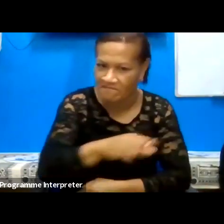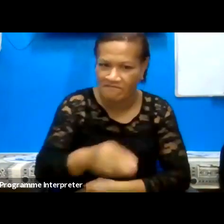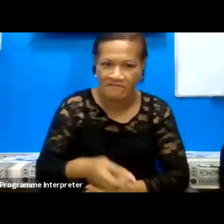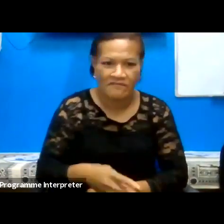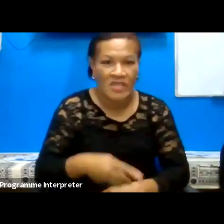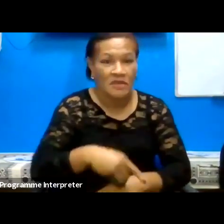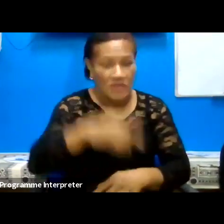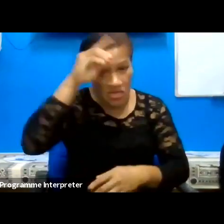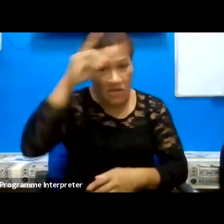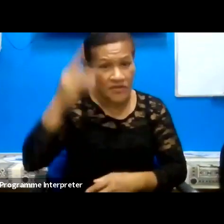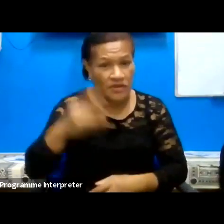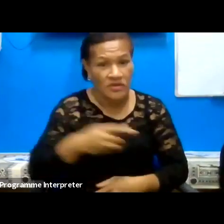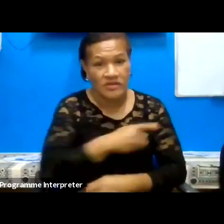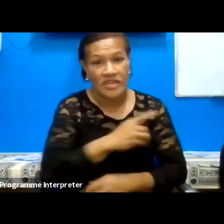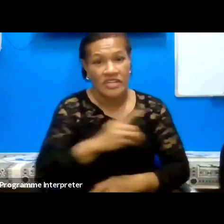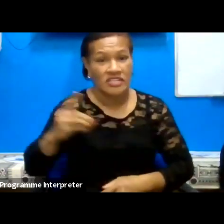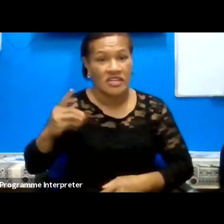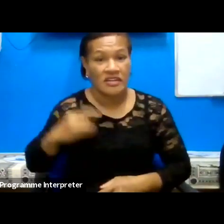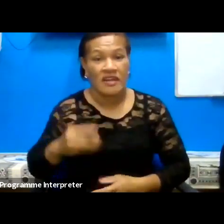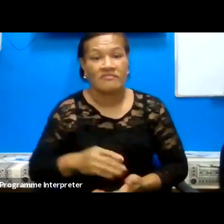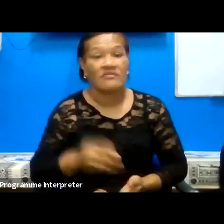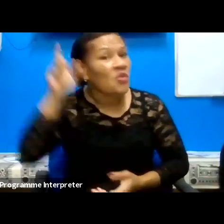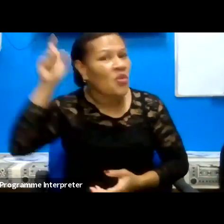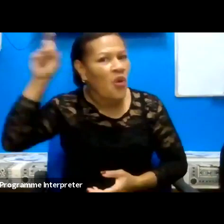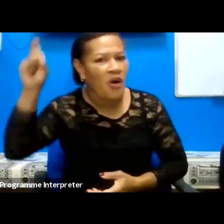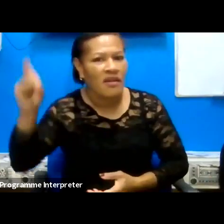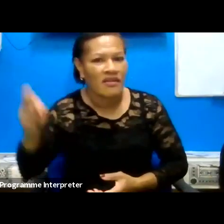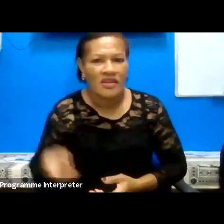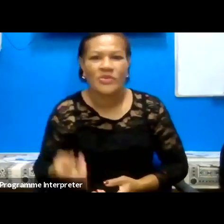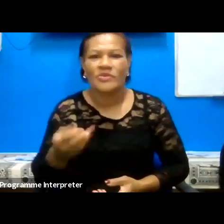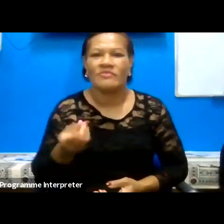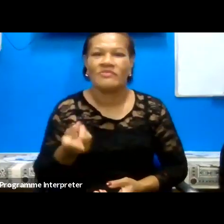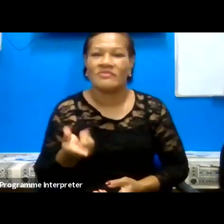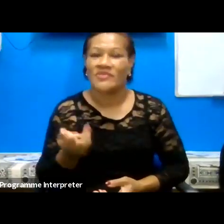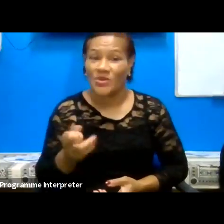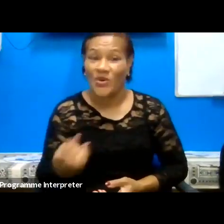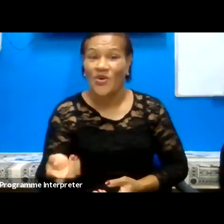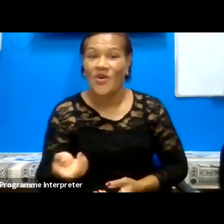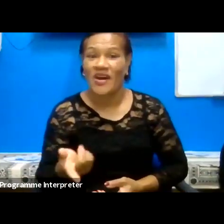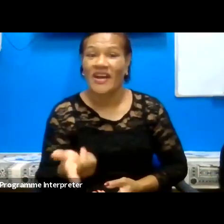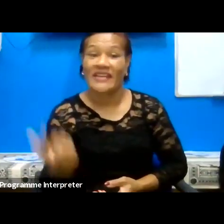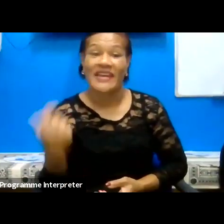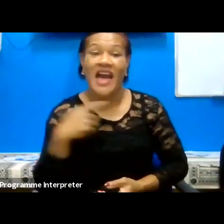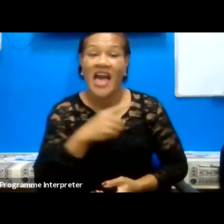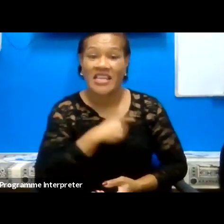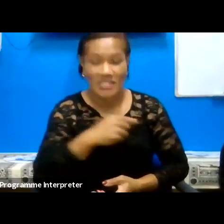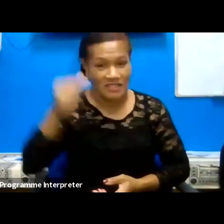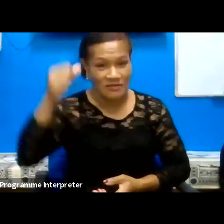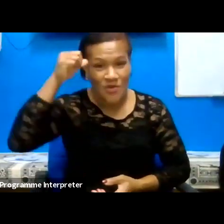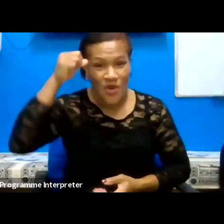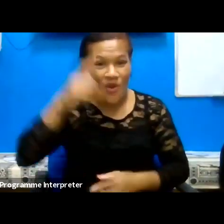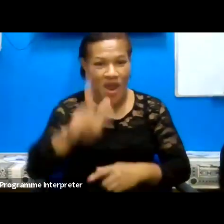regards to science language. Serena